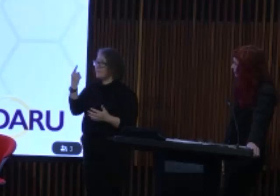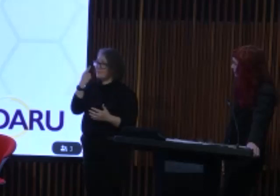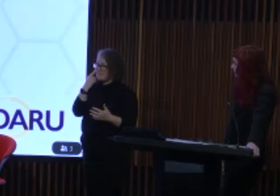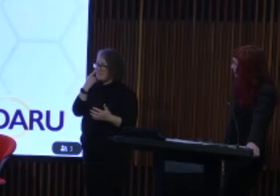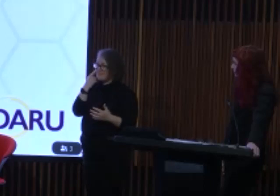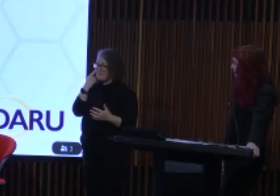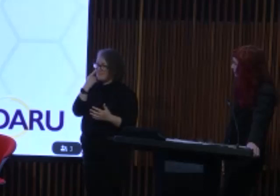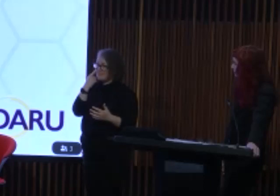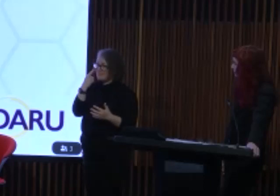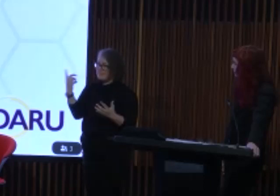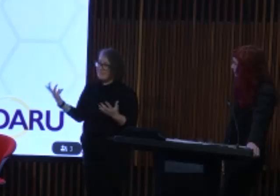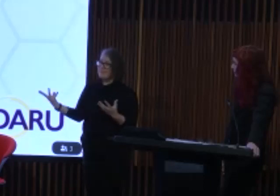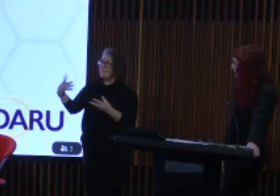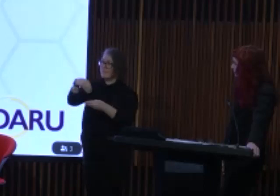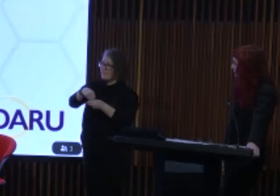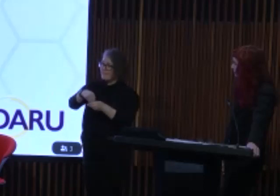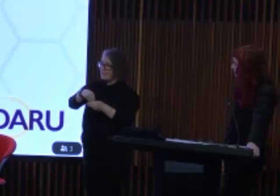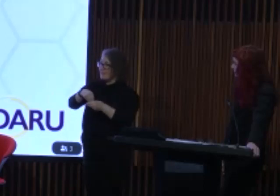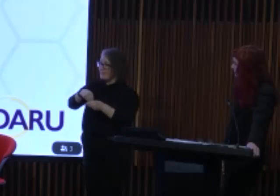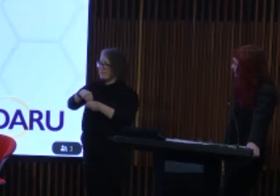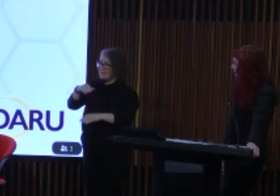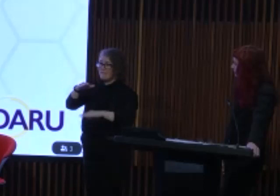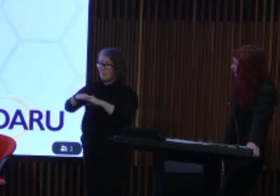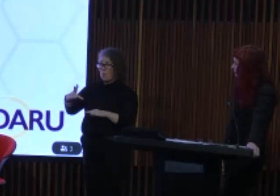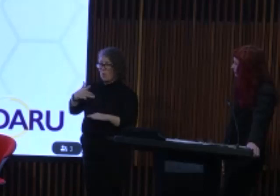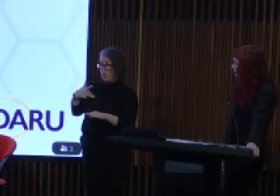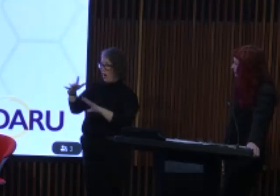with the multiple, the whole of life thing, you need to look at the big picture,